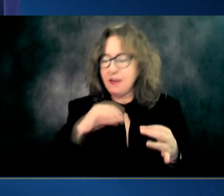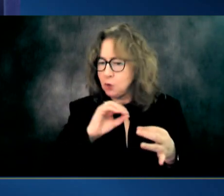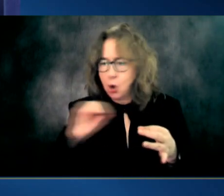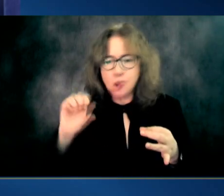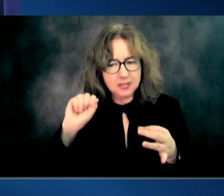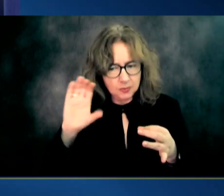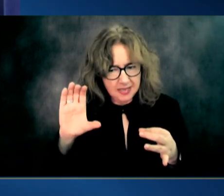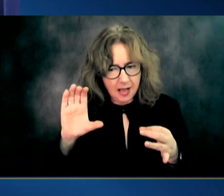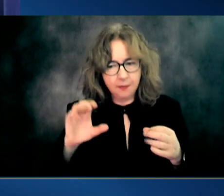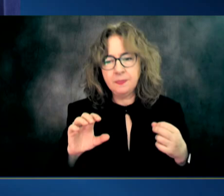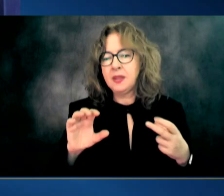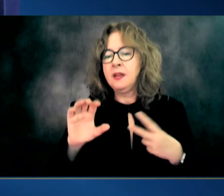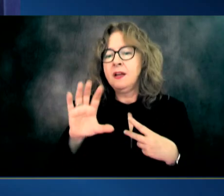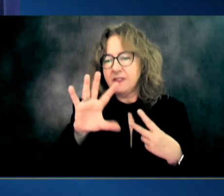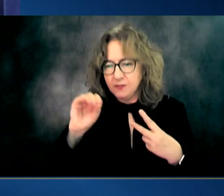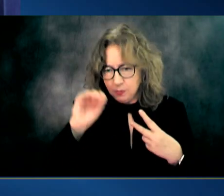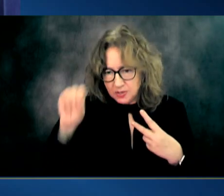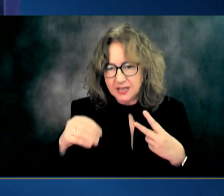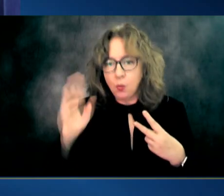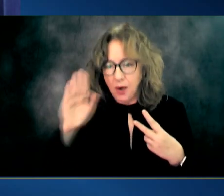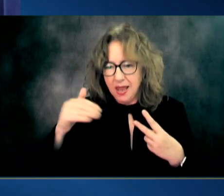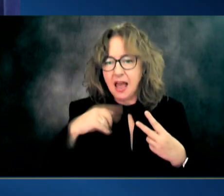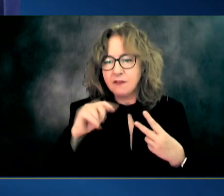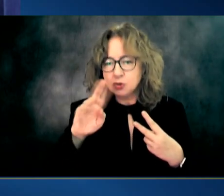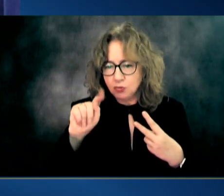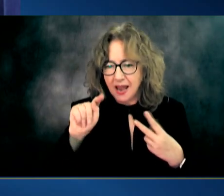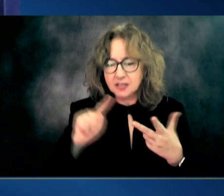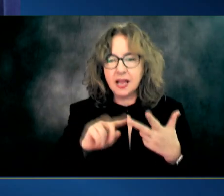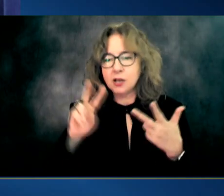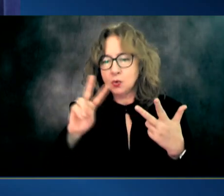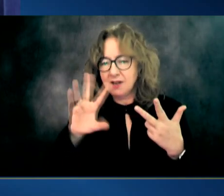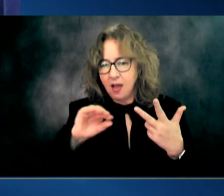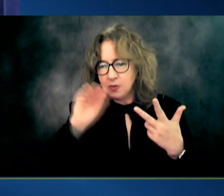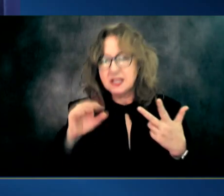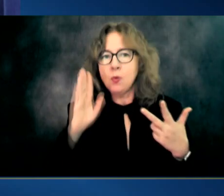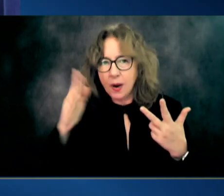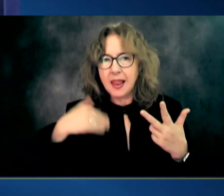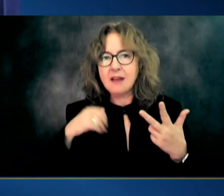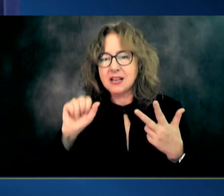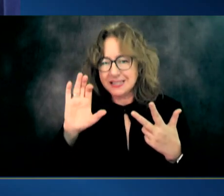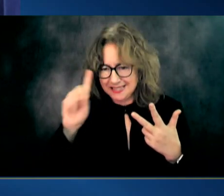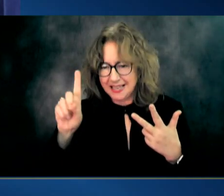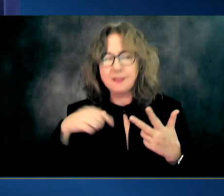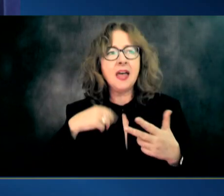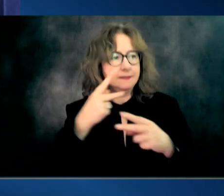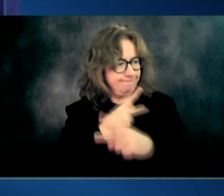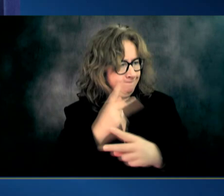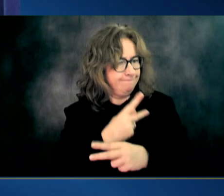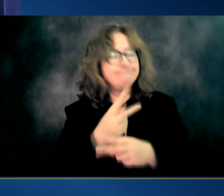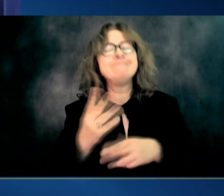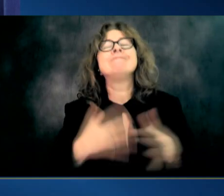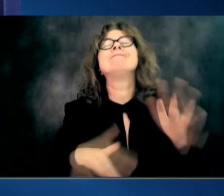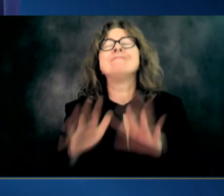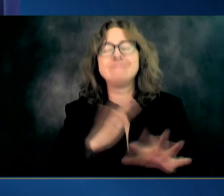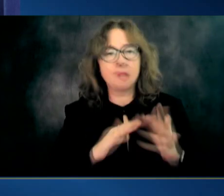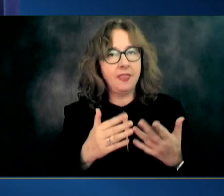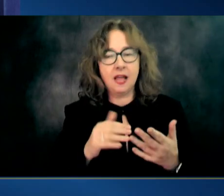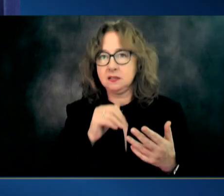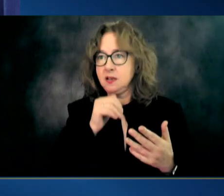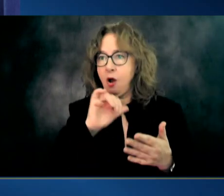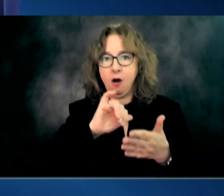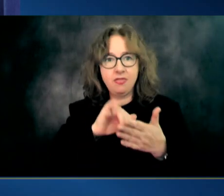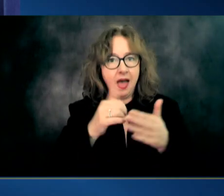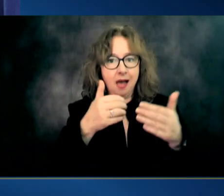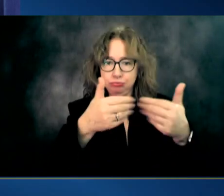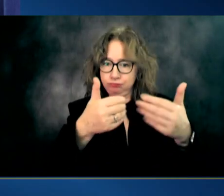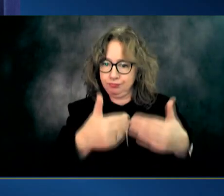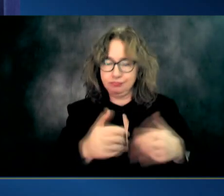be sickle cell trait, and 25 will have sickle cell disease." It's just not that at all. And there's